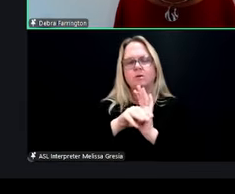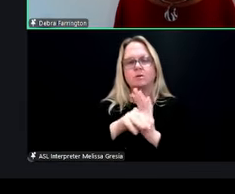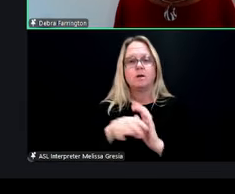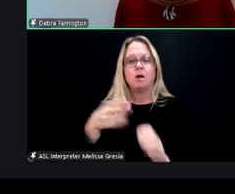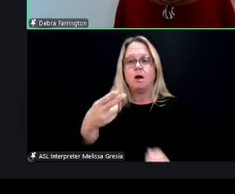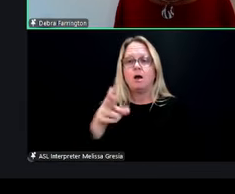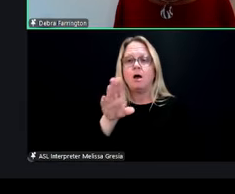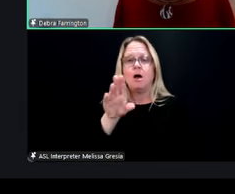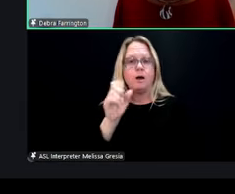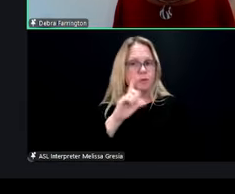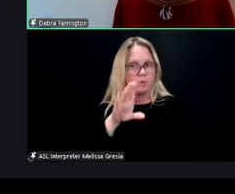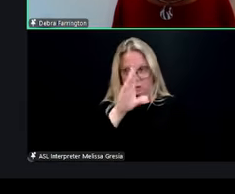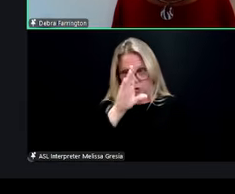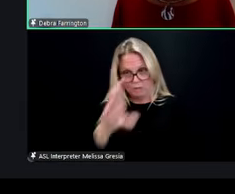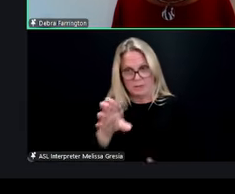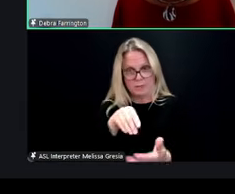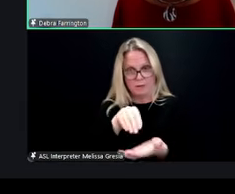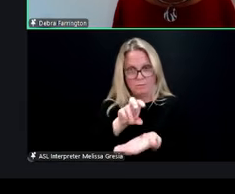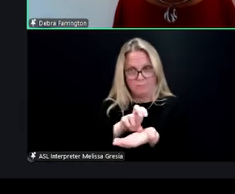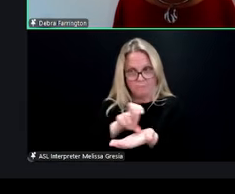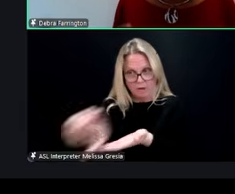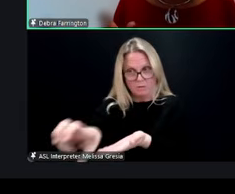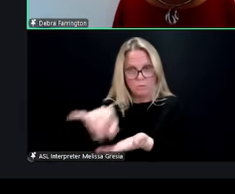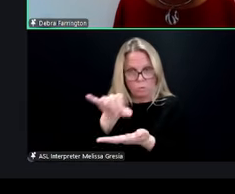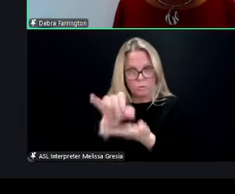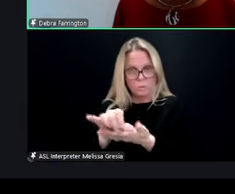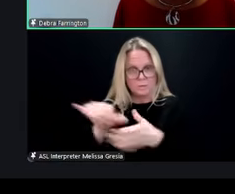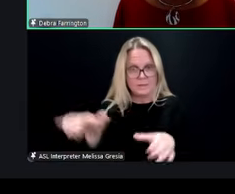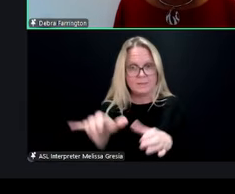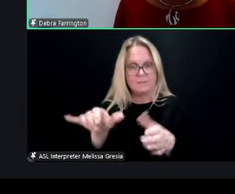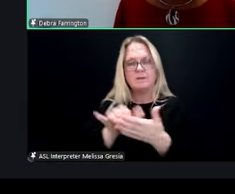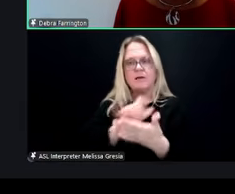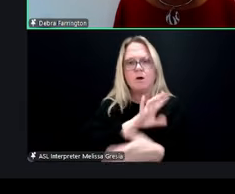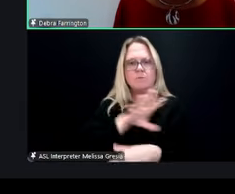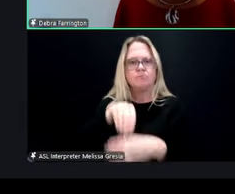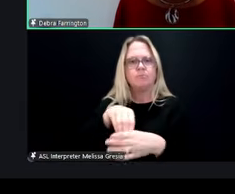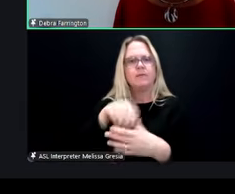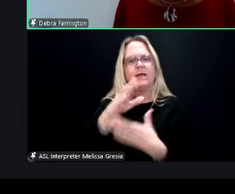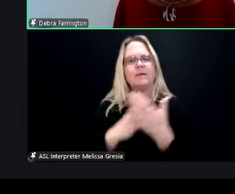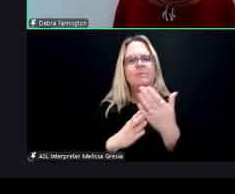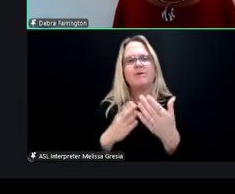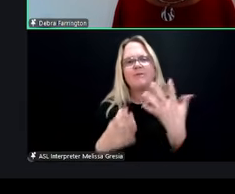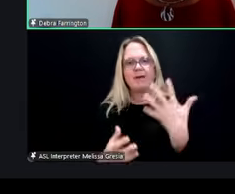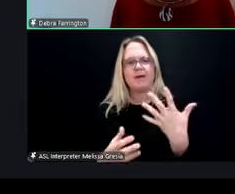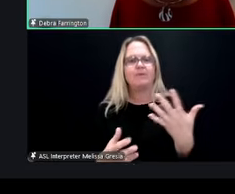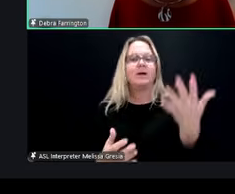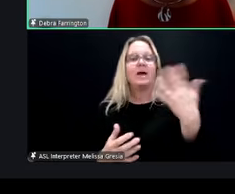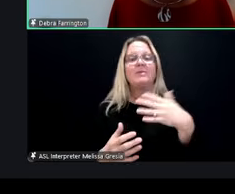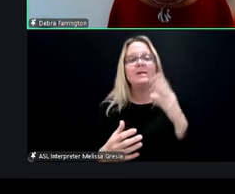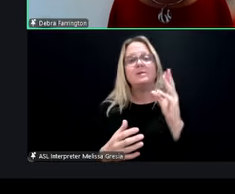directly fund um those activities that are part of initiative 5. And then initiative six, the hubs